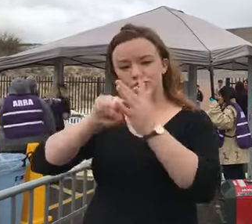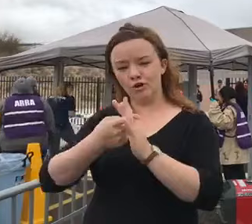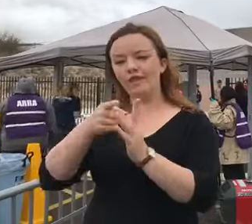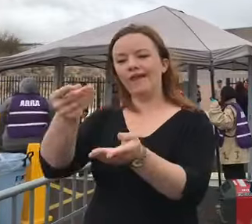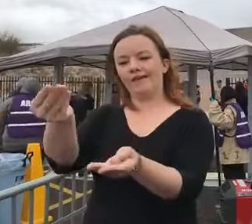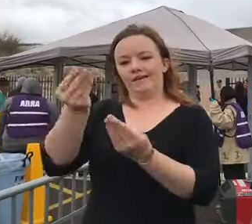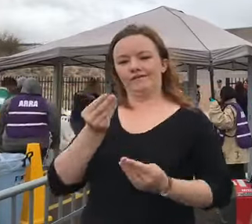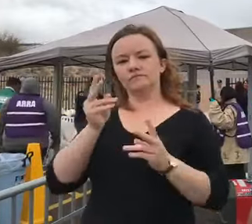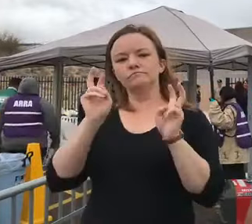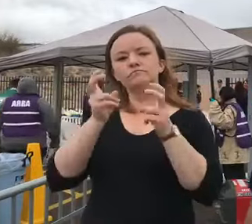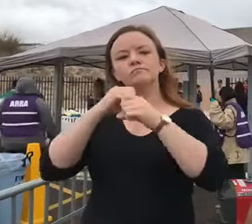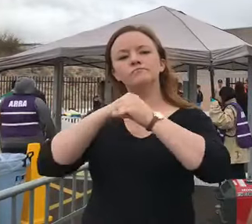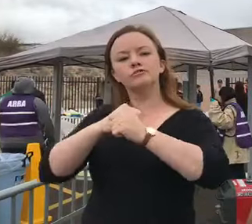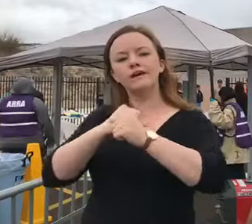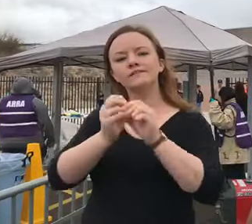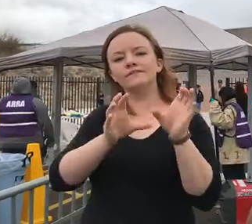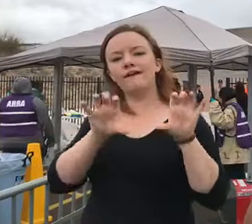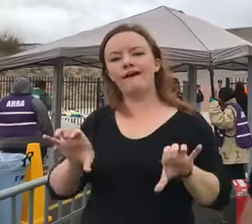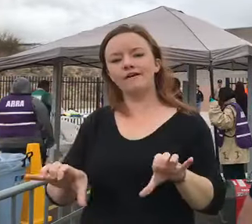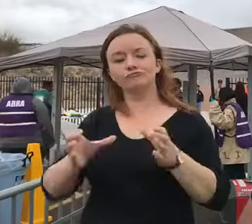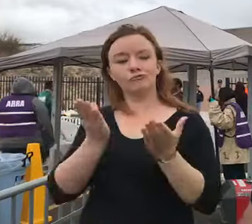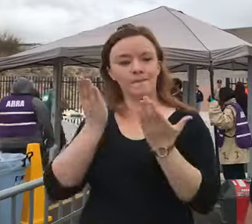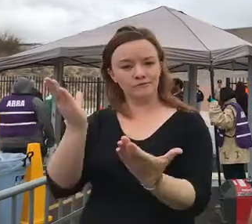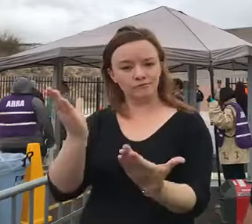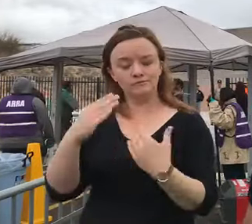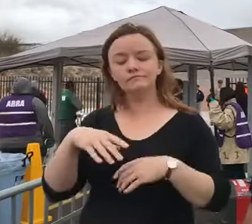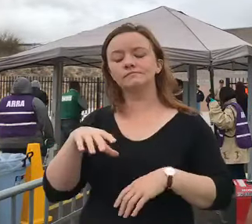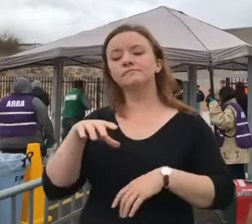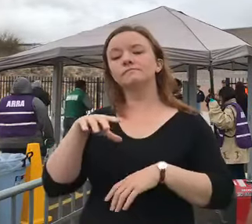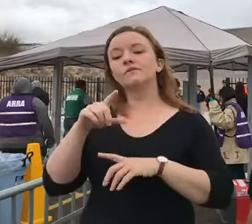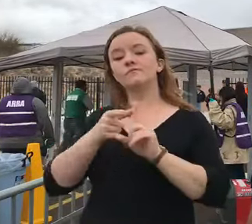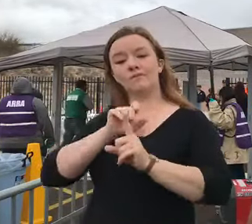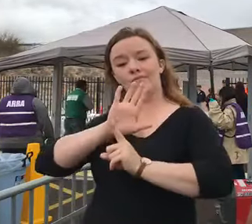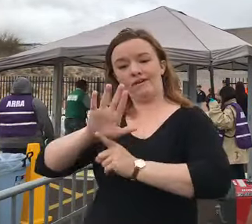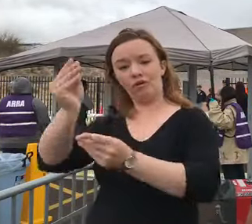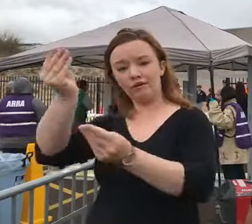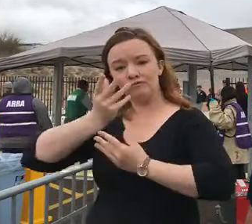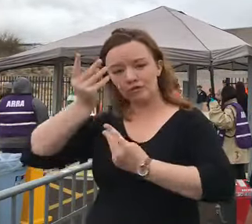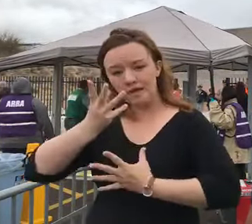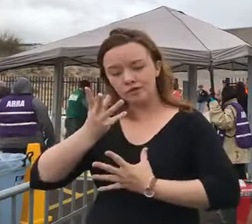recommendation they tell us what, based on the information that they have, what they think is happening and